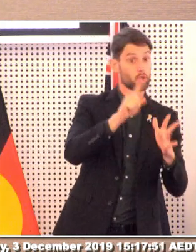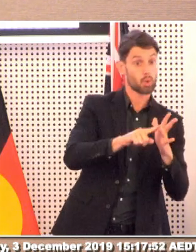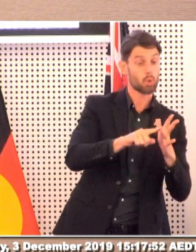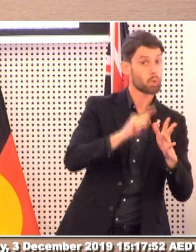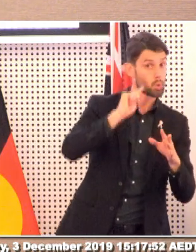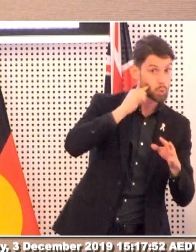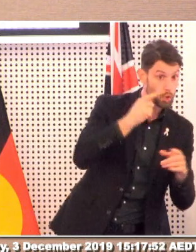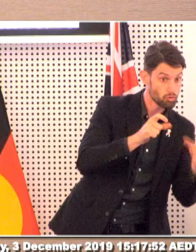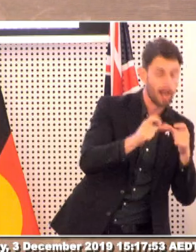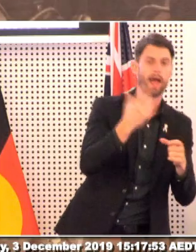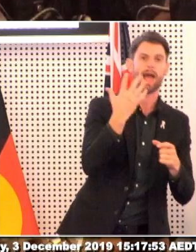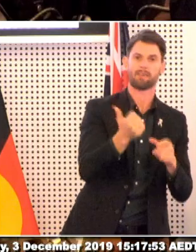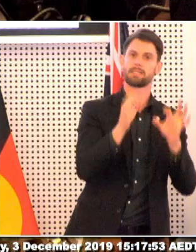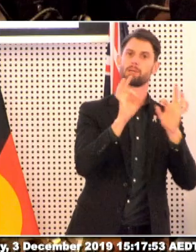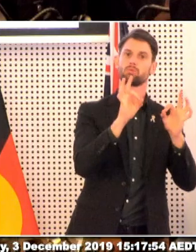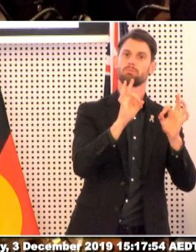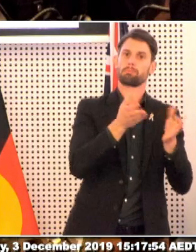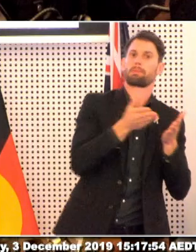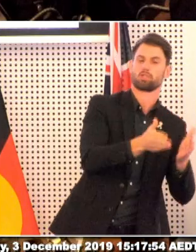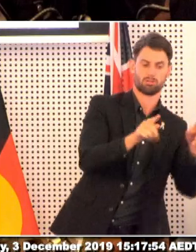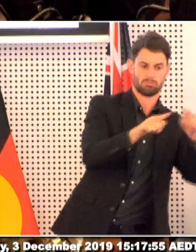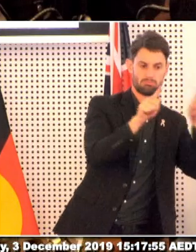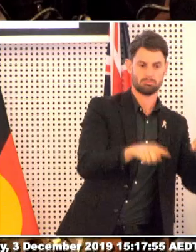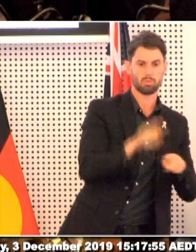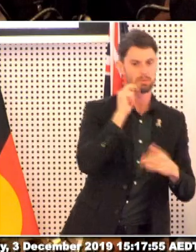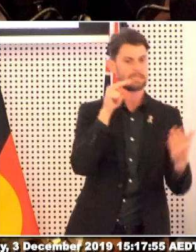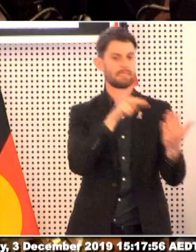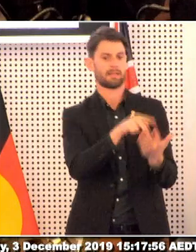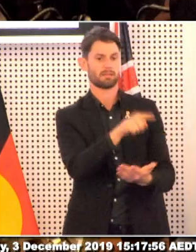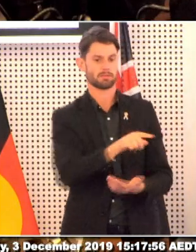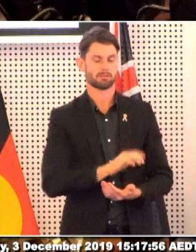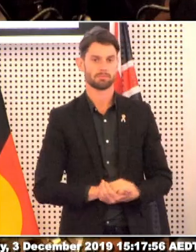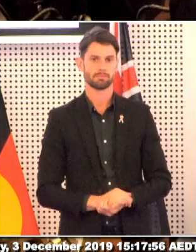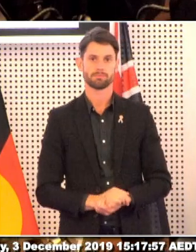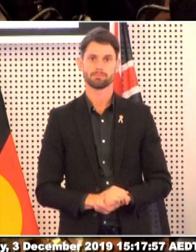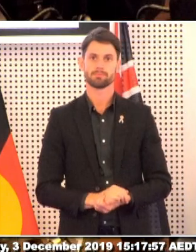Right. Do the Community Visitors have any obligation to consult with the families or